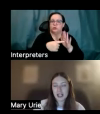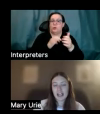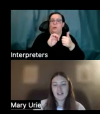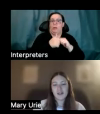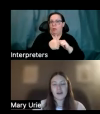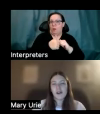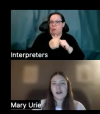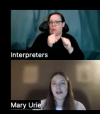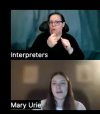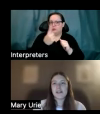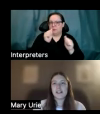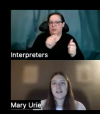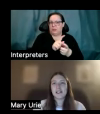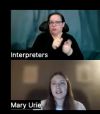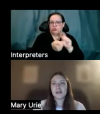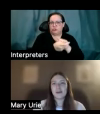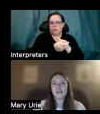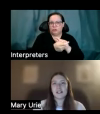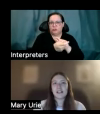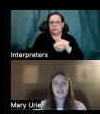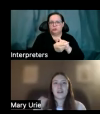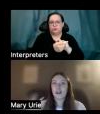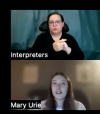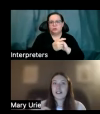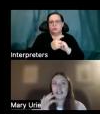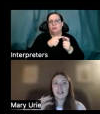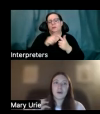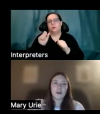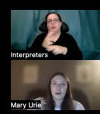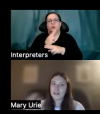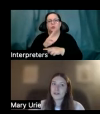changed. And then you can use your heart and your personal